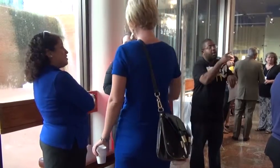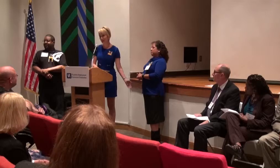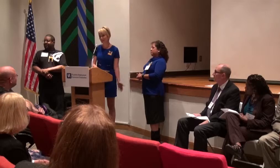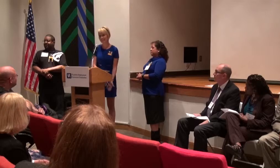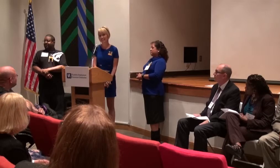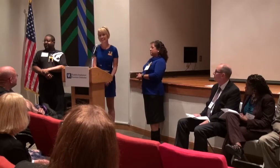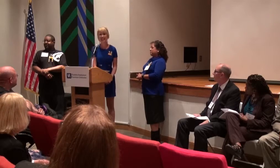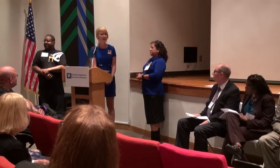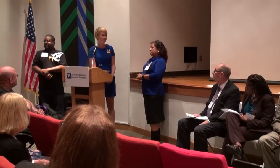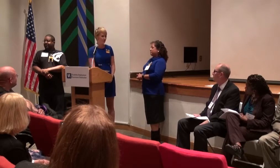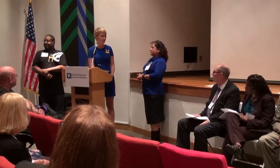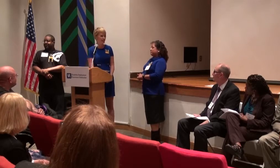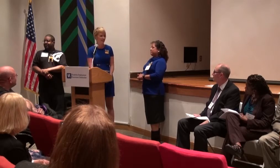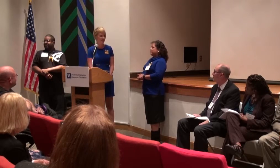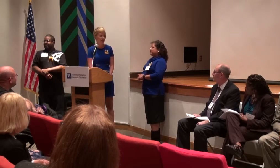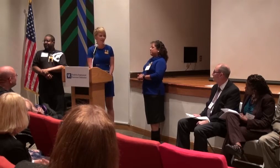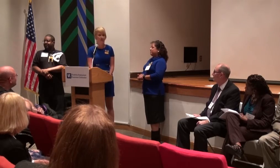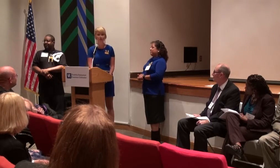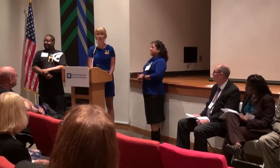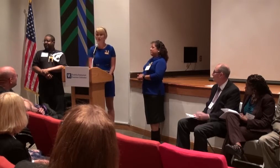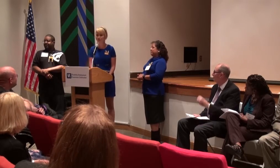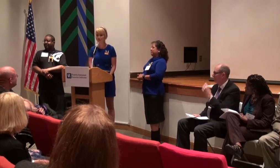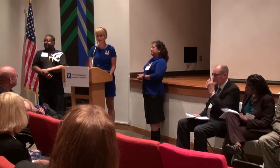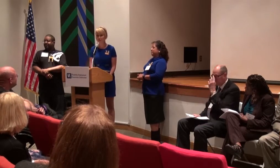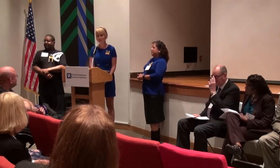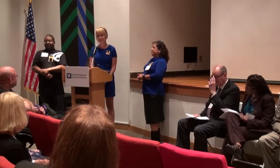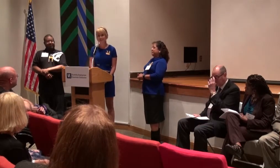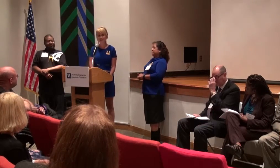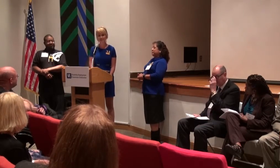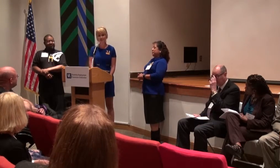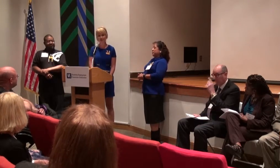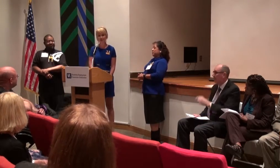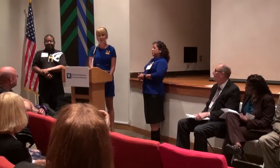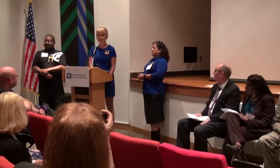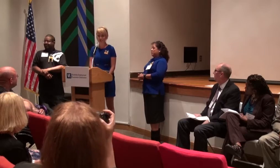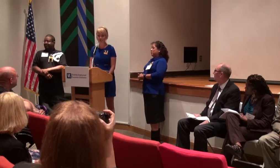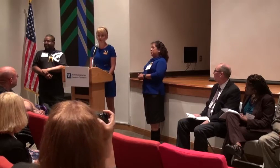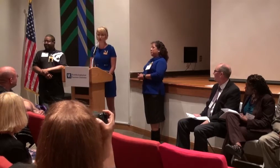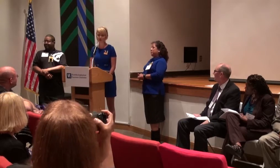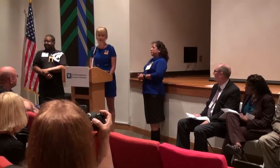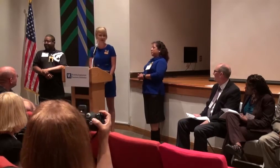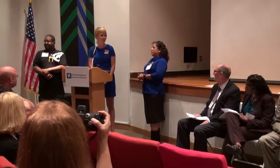actually prepared to say a few things about the wonderful improvements that she's made to our educational program.